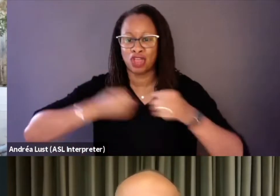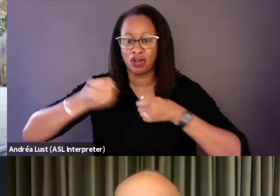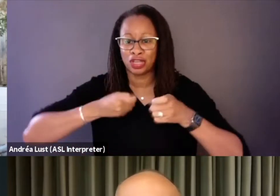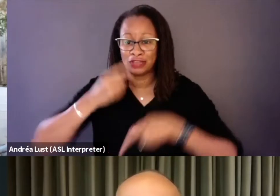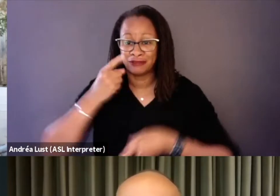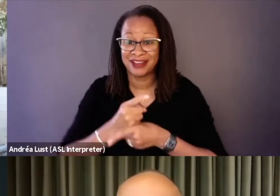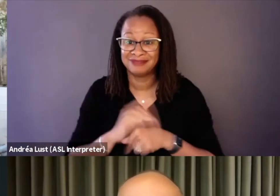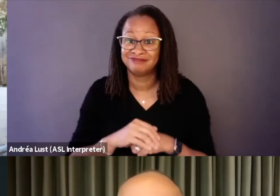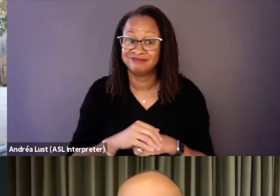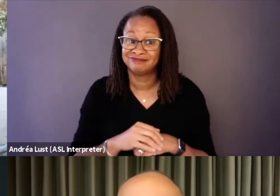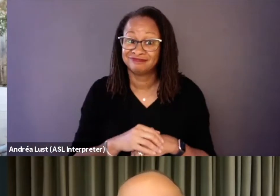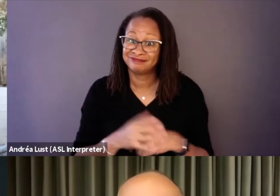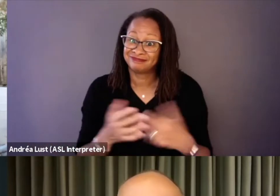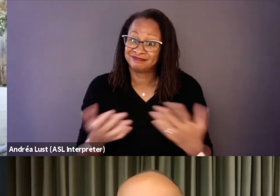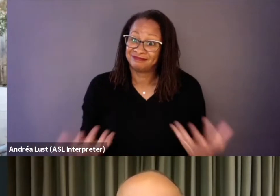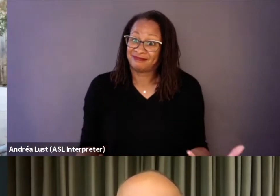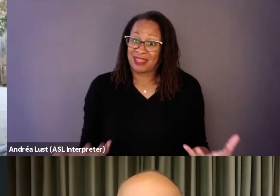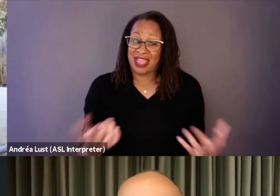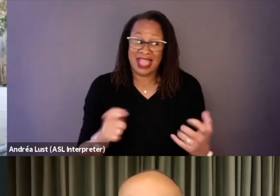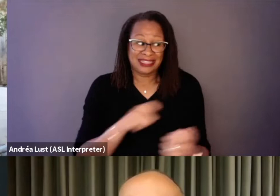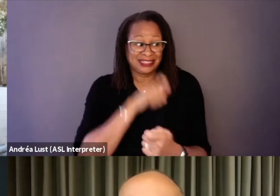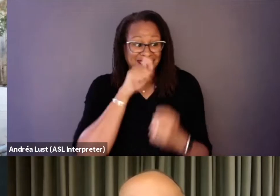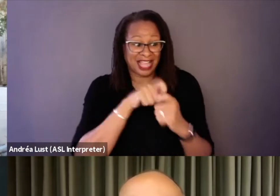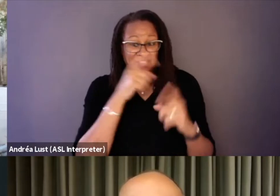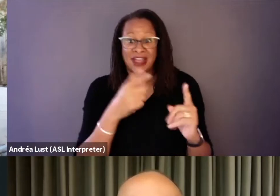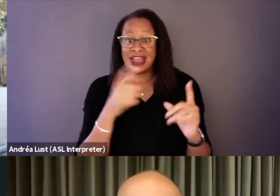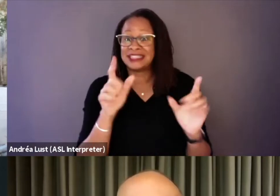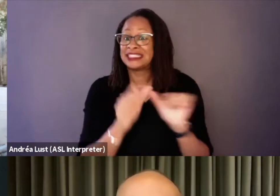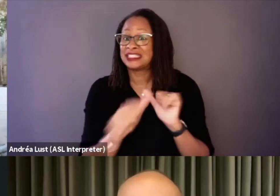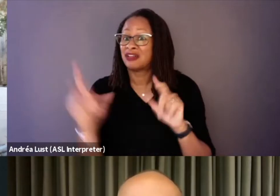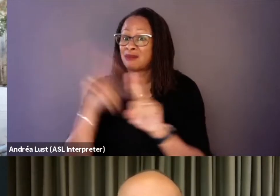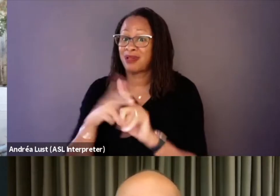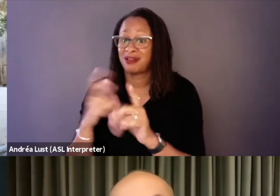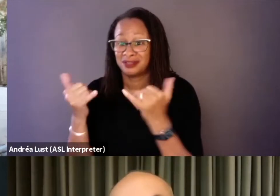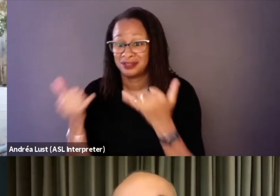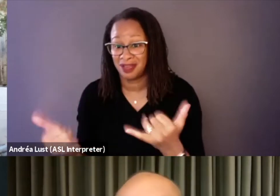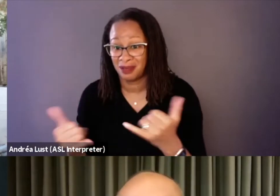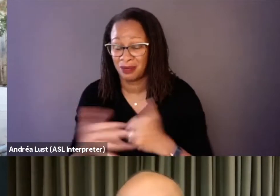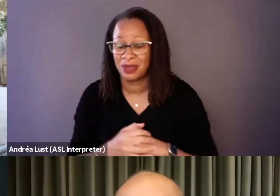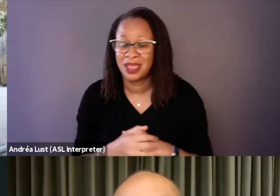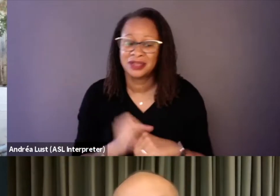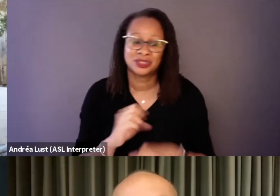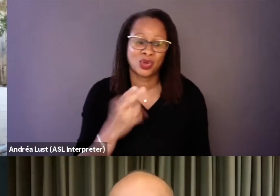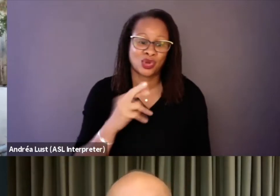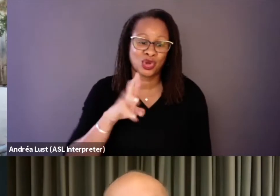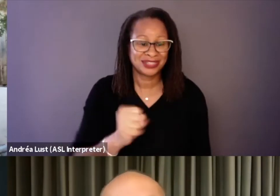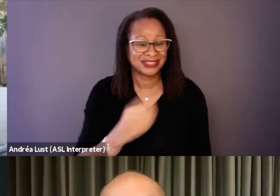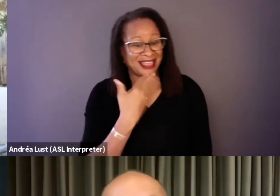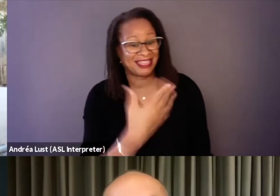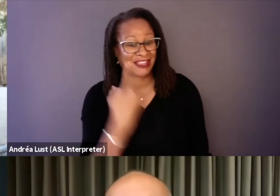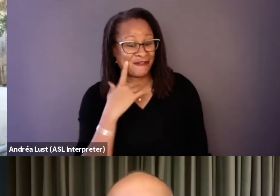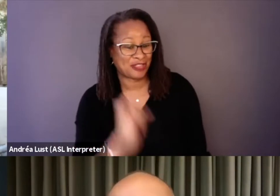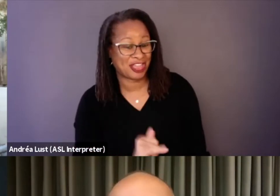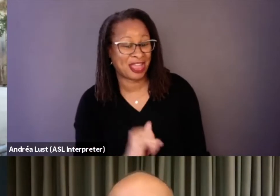and it's just as relevant and urgent now. So Chris, thank you for making this film because...